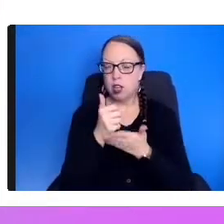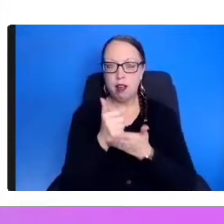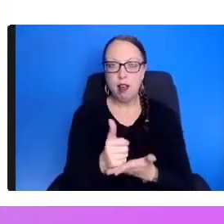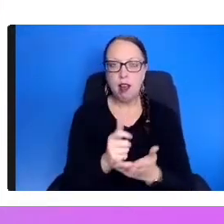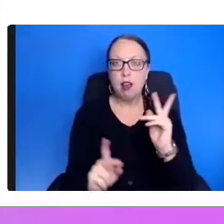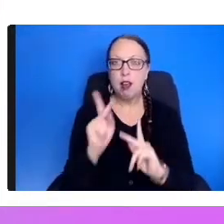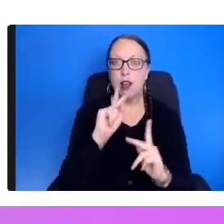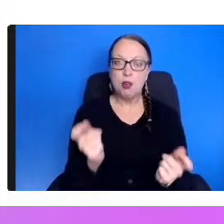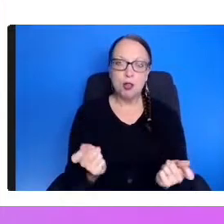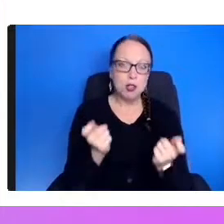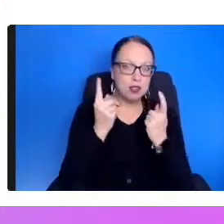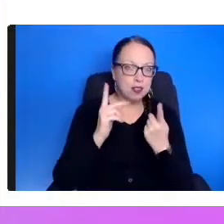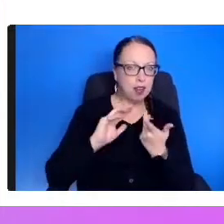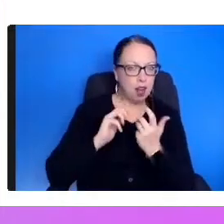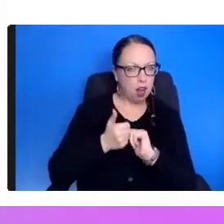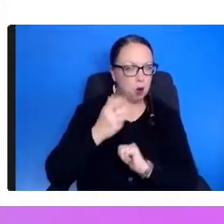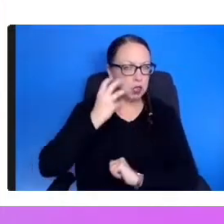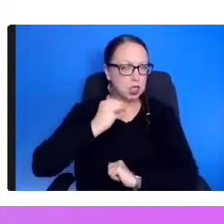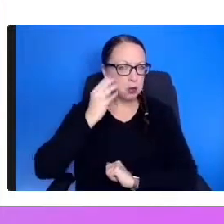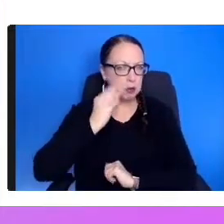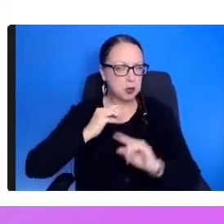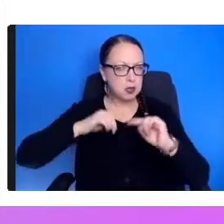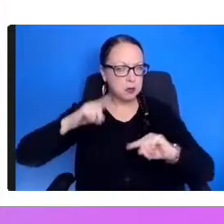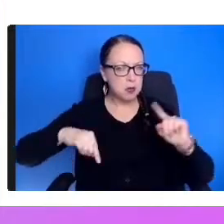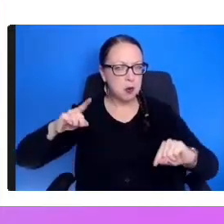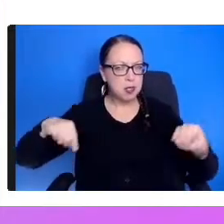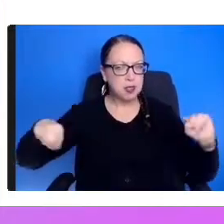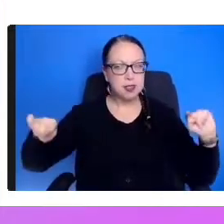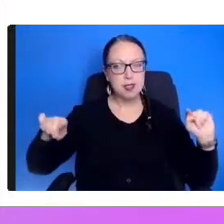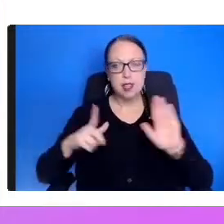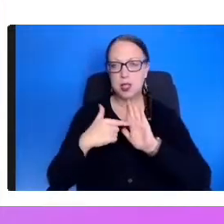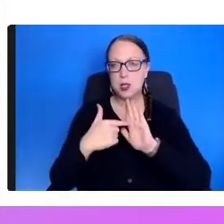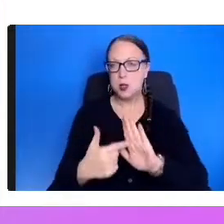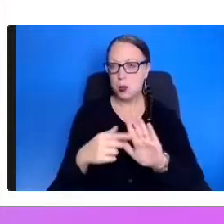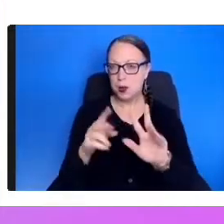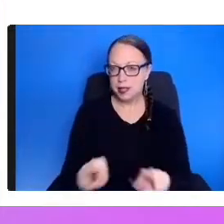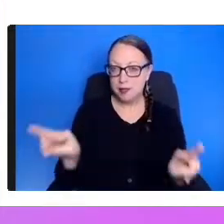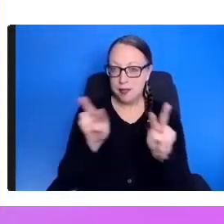how does experience vary and unlocking value as a result of that understanding.